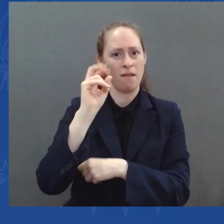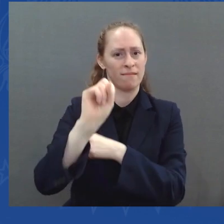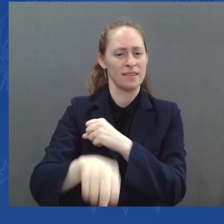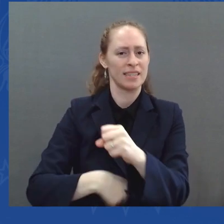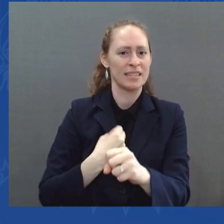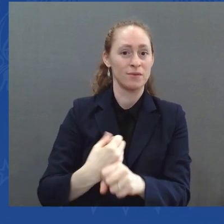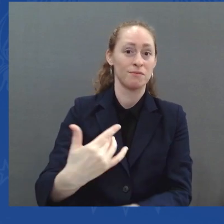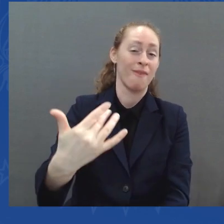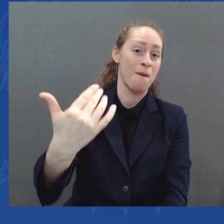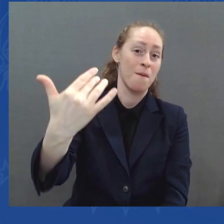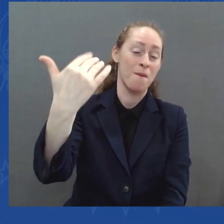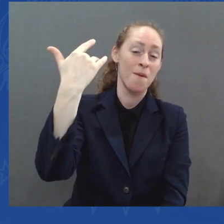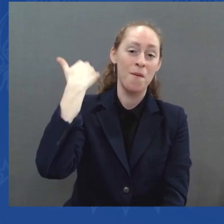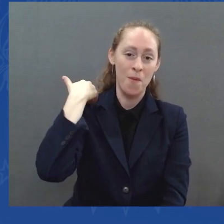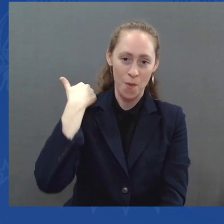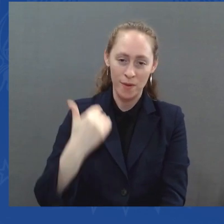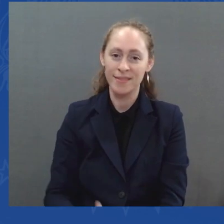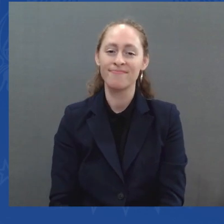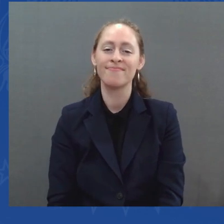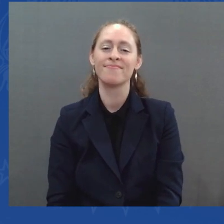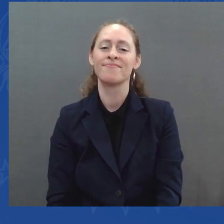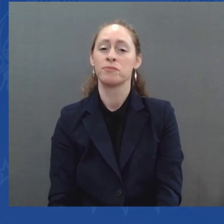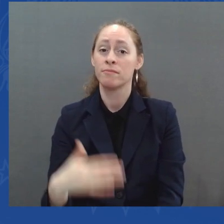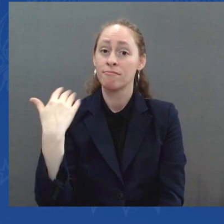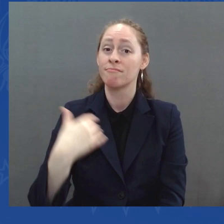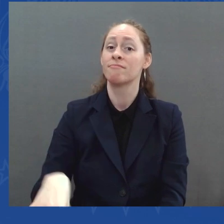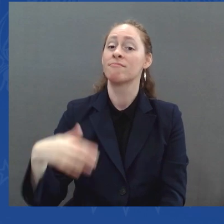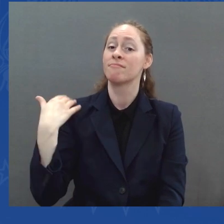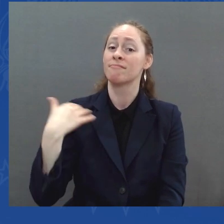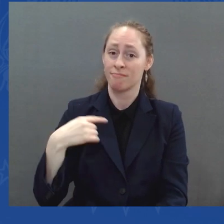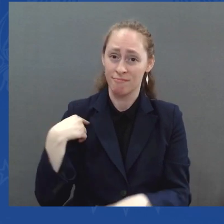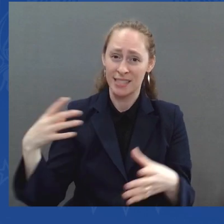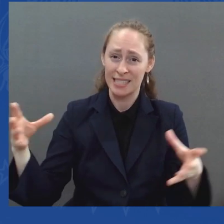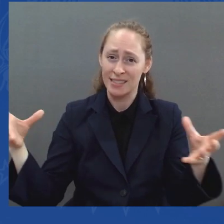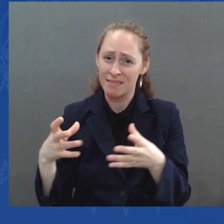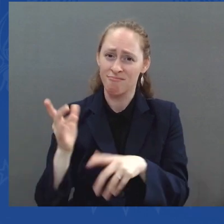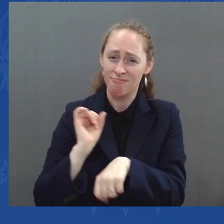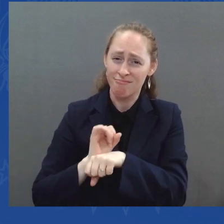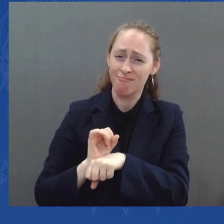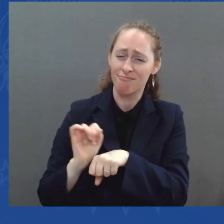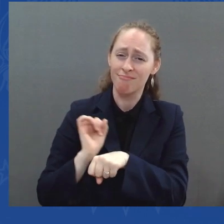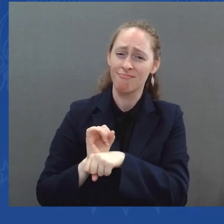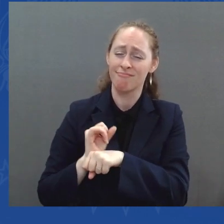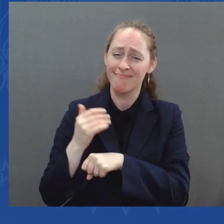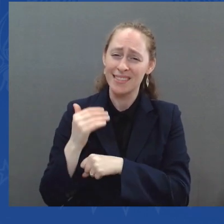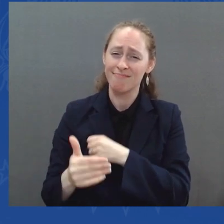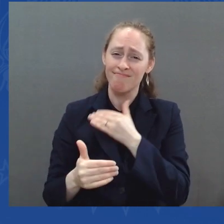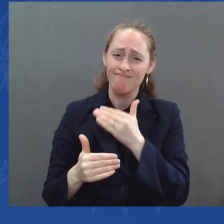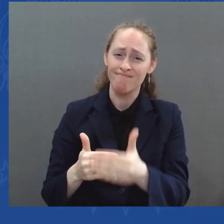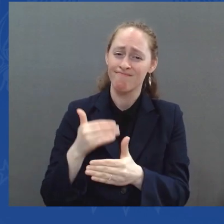It should be right. When -- and Barack, when you signed the Affordable Care Act into law,